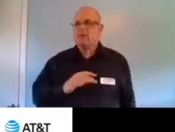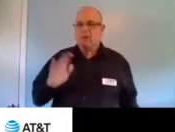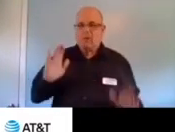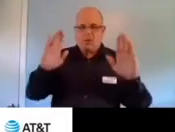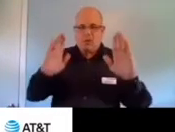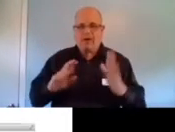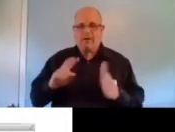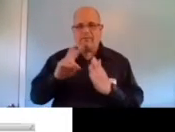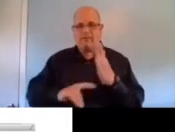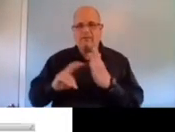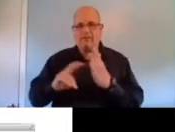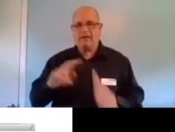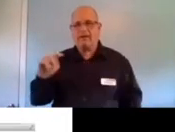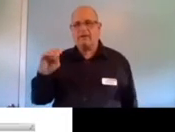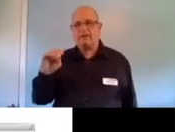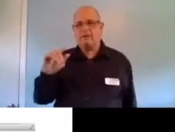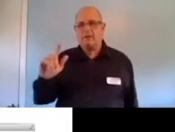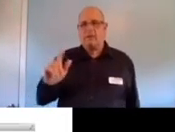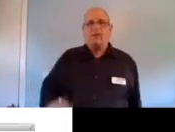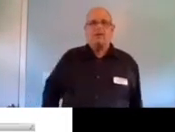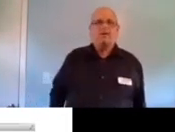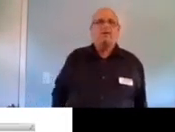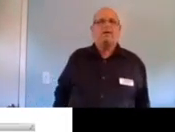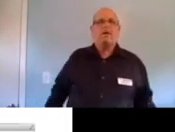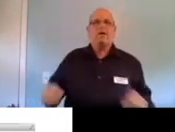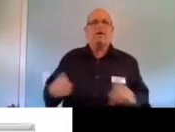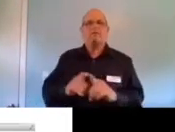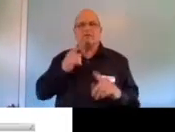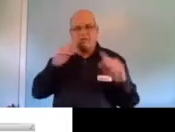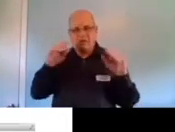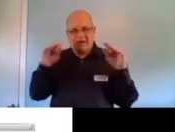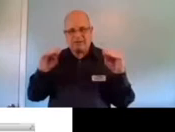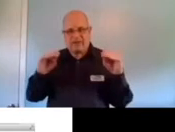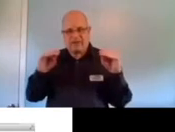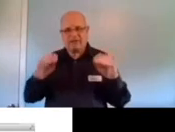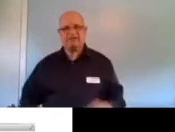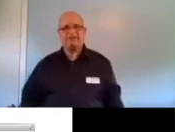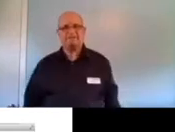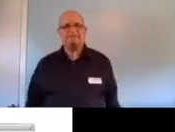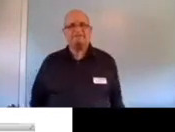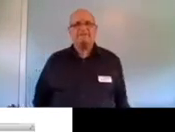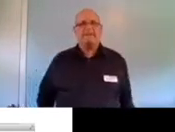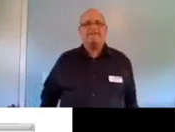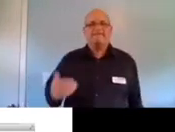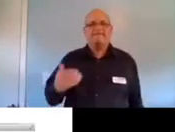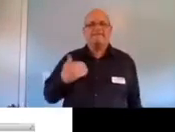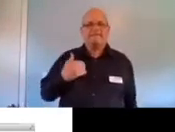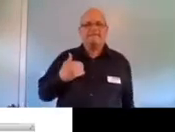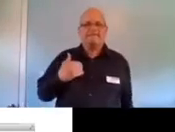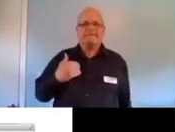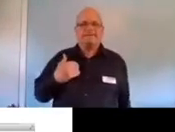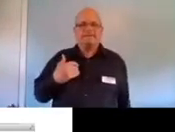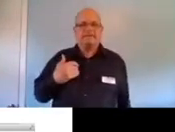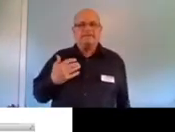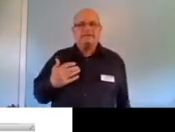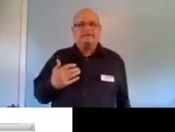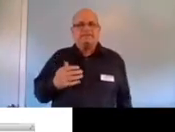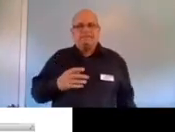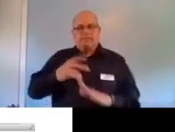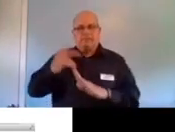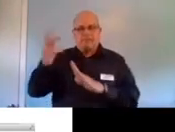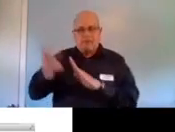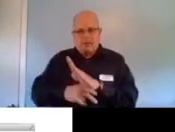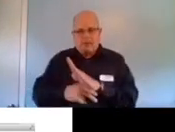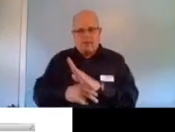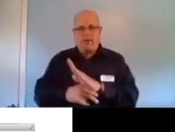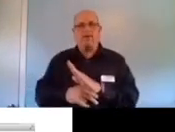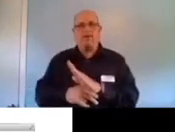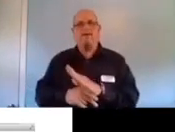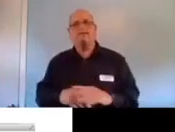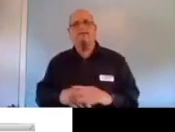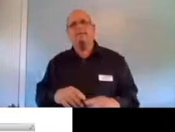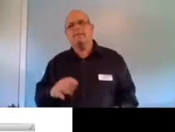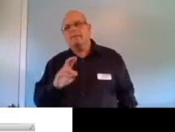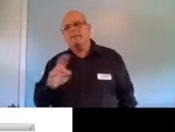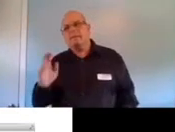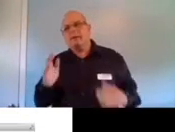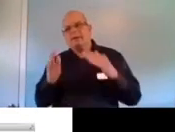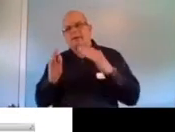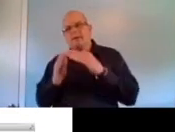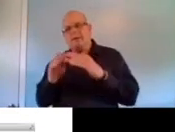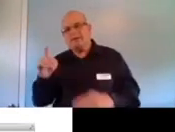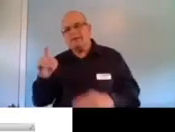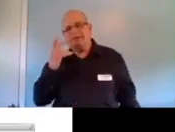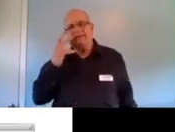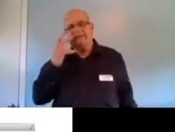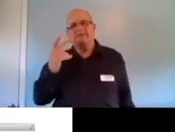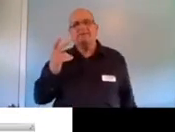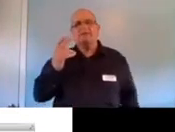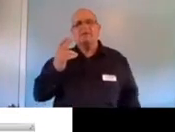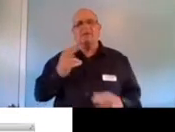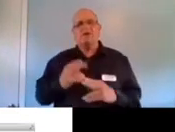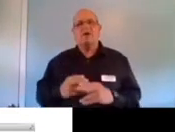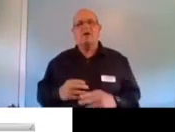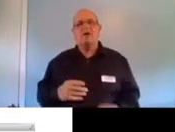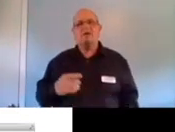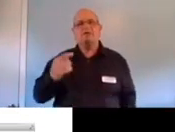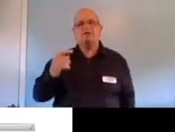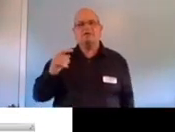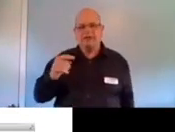Of course, also for education there are programs at the very top right, that is called Ghoit